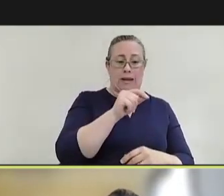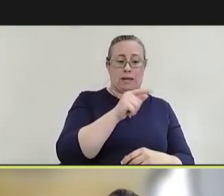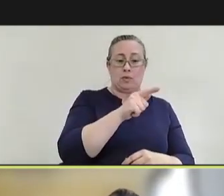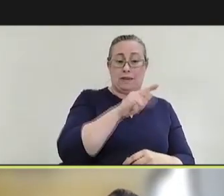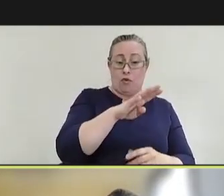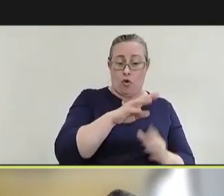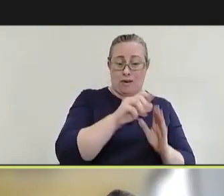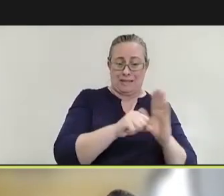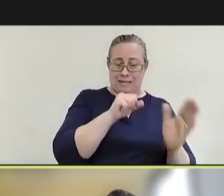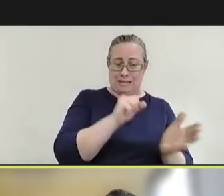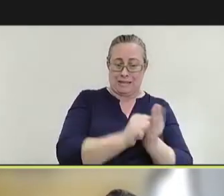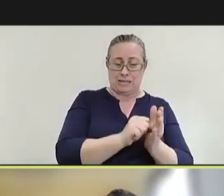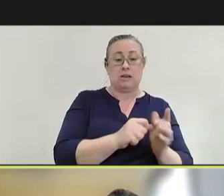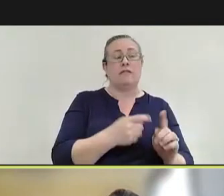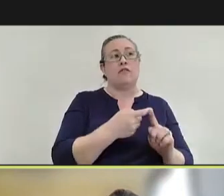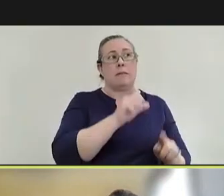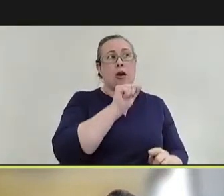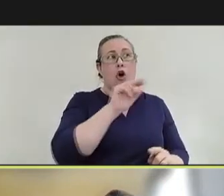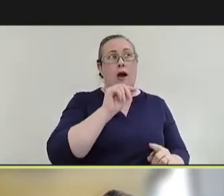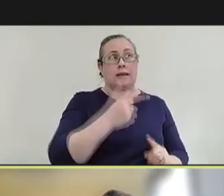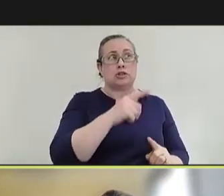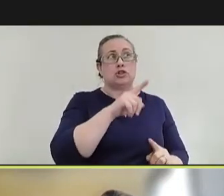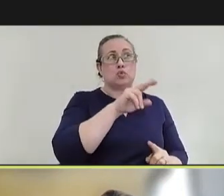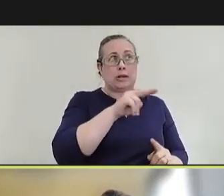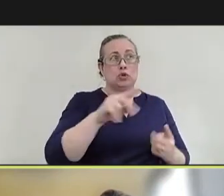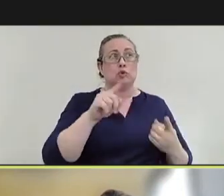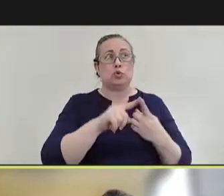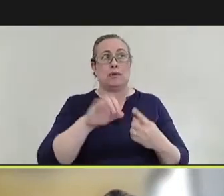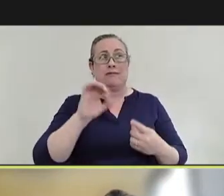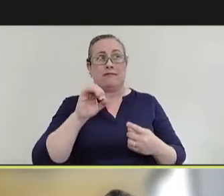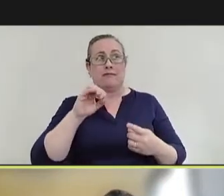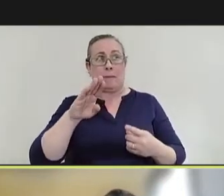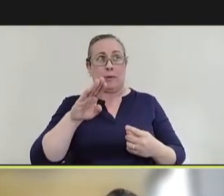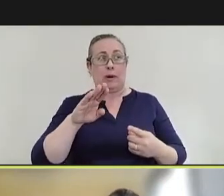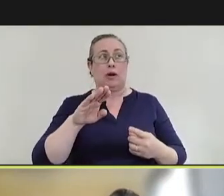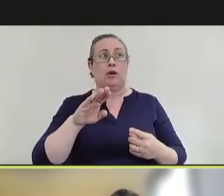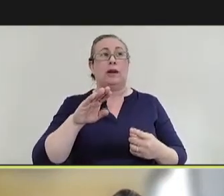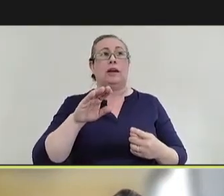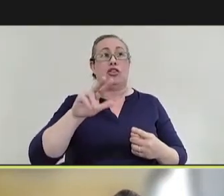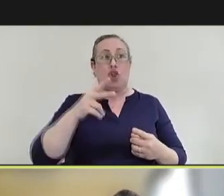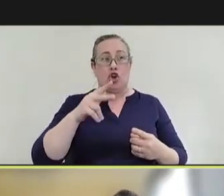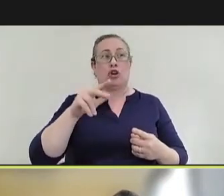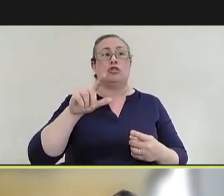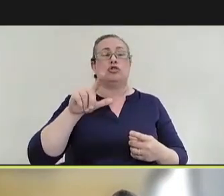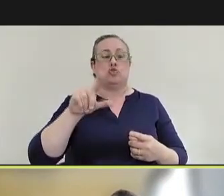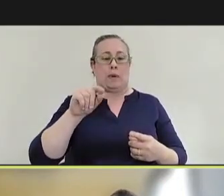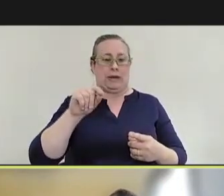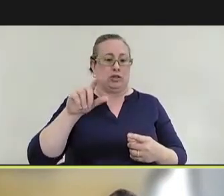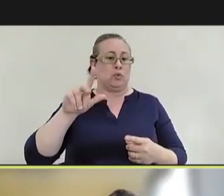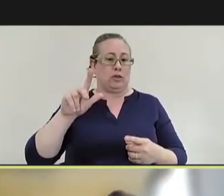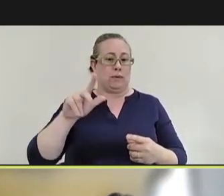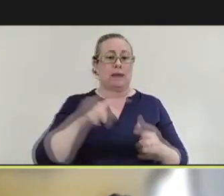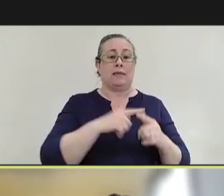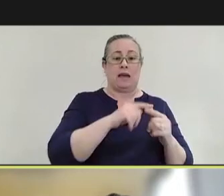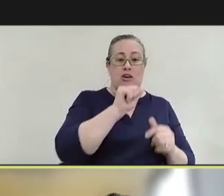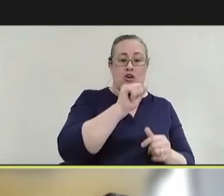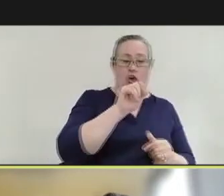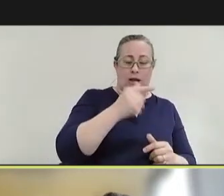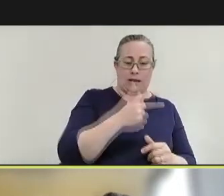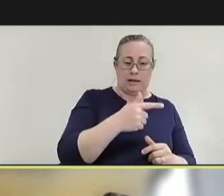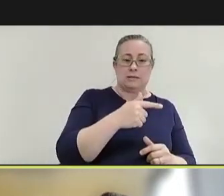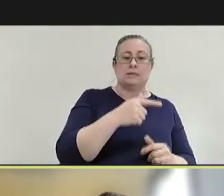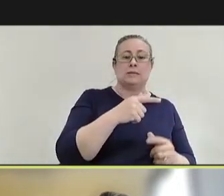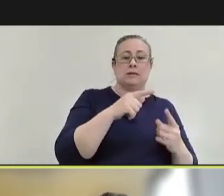it's from August 22 to February 3, 2023. and then again looked at August 2023 through February 3,